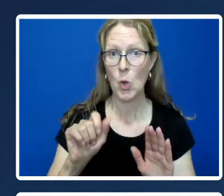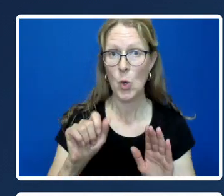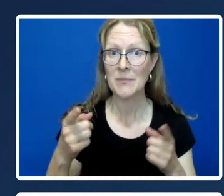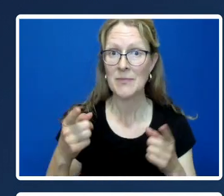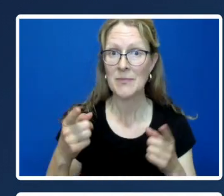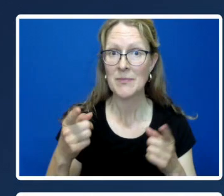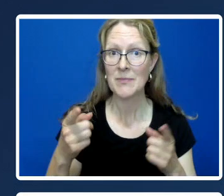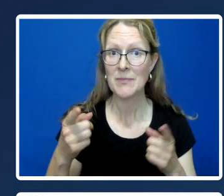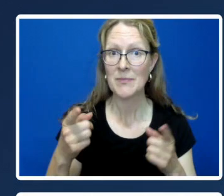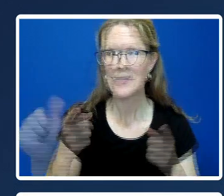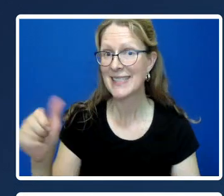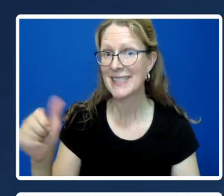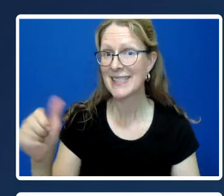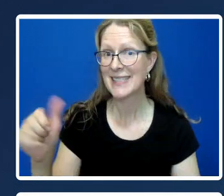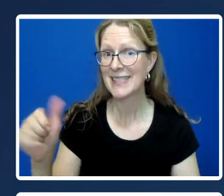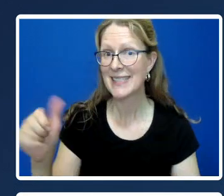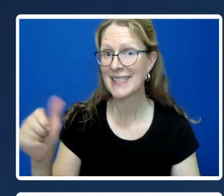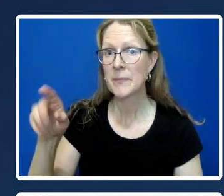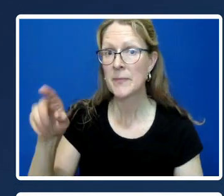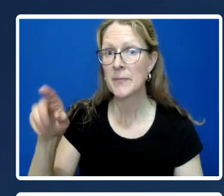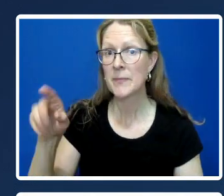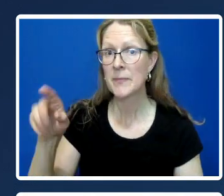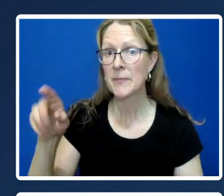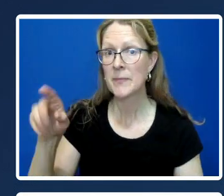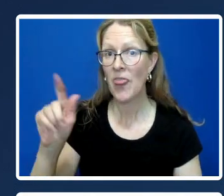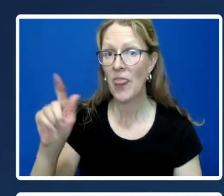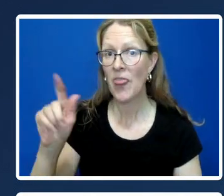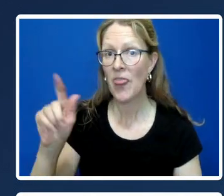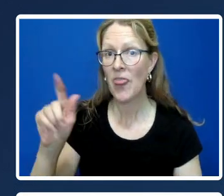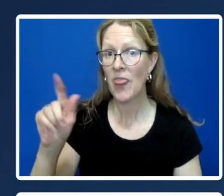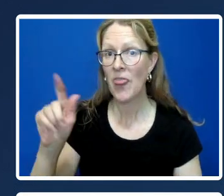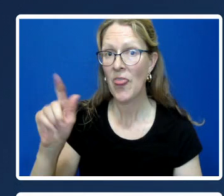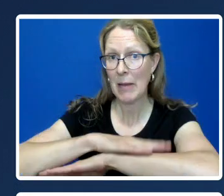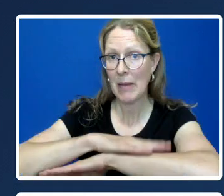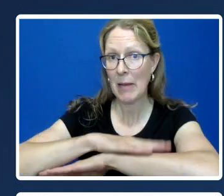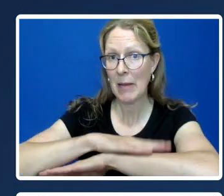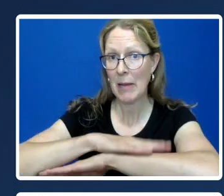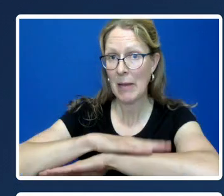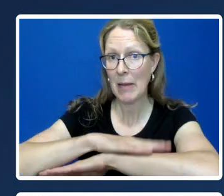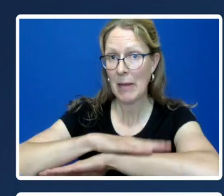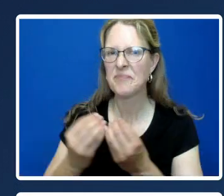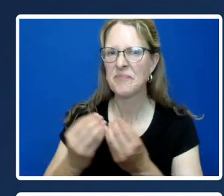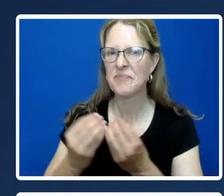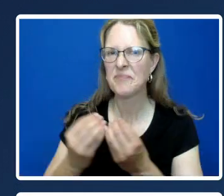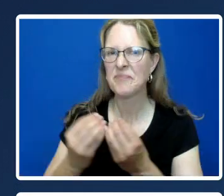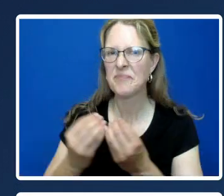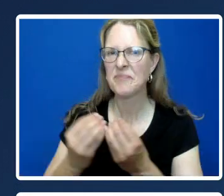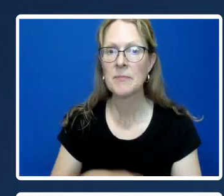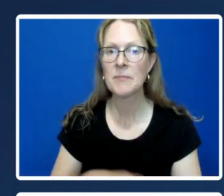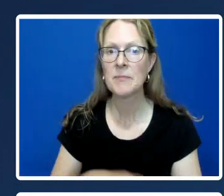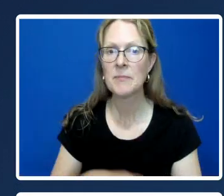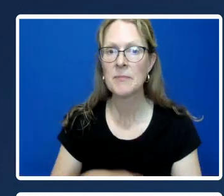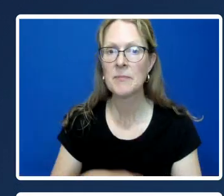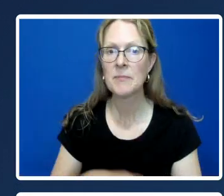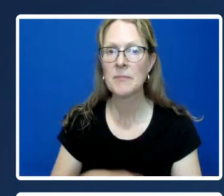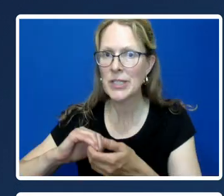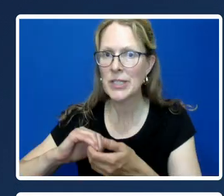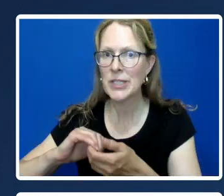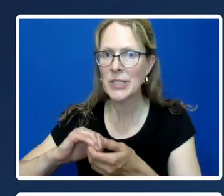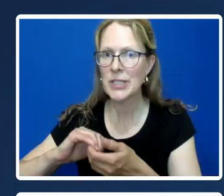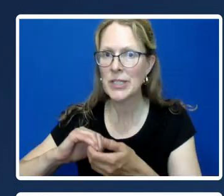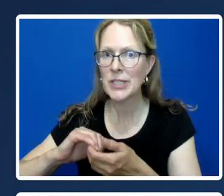a partnership with two friends of mine now, Sean and Erica, where we decided -- which,